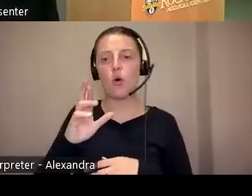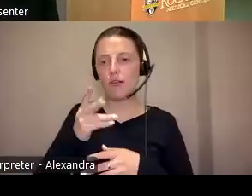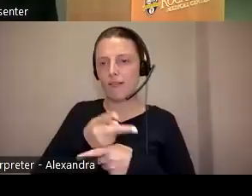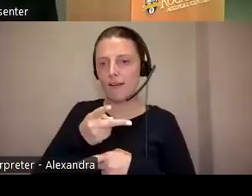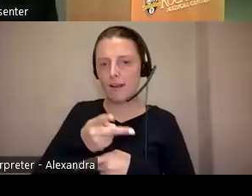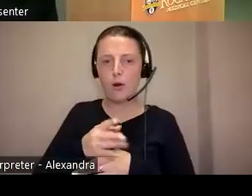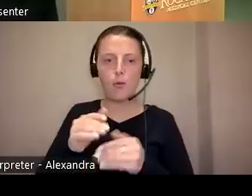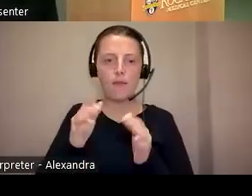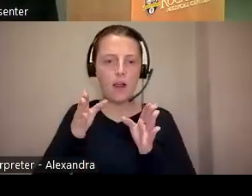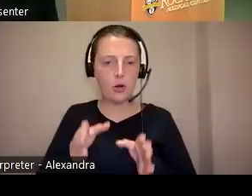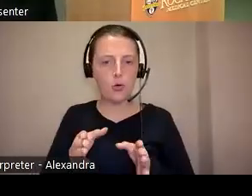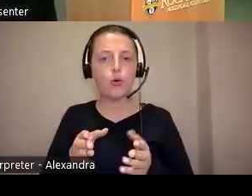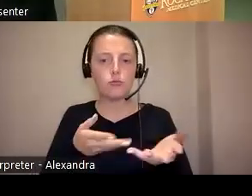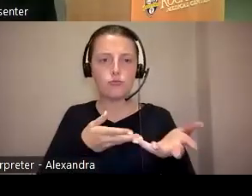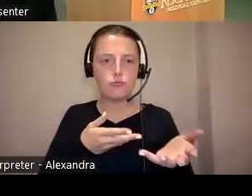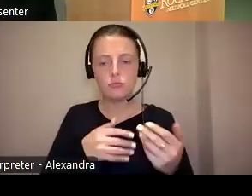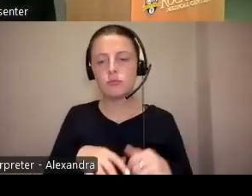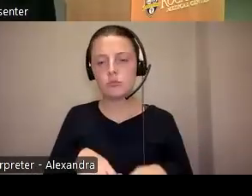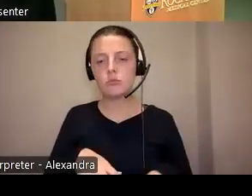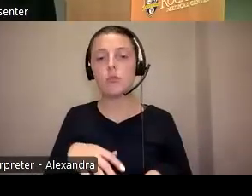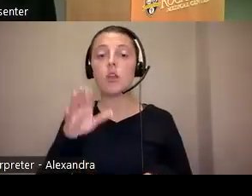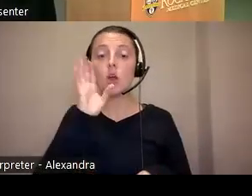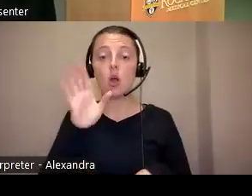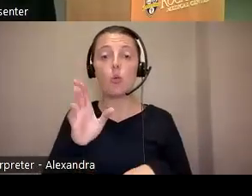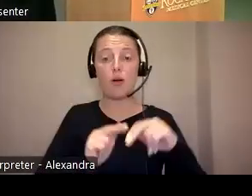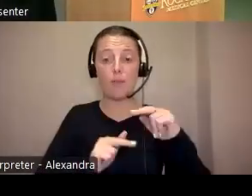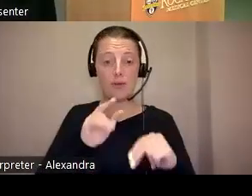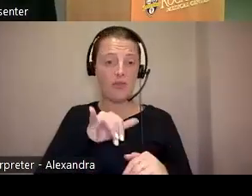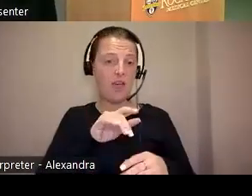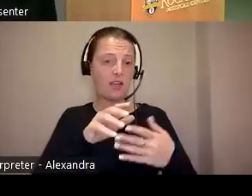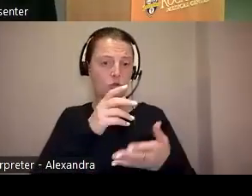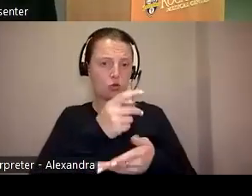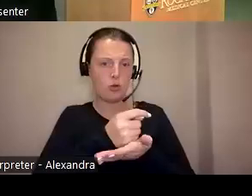treatment that's happening within the clinic and then out into the community um oftentimes with